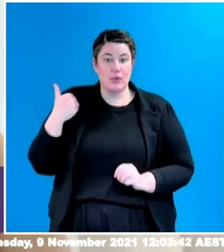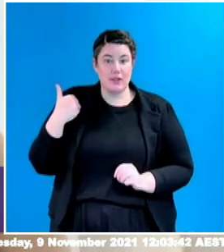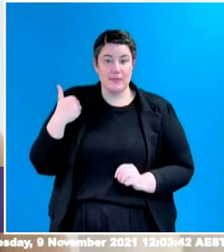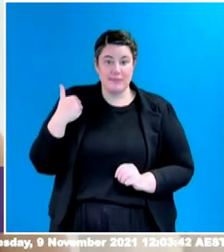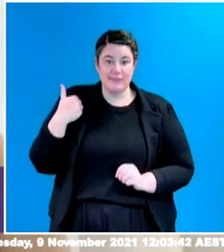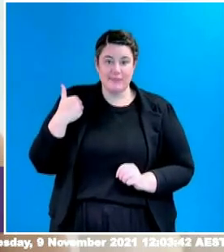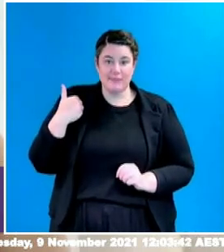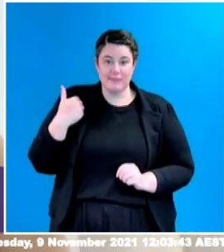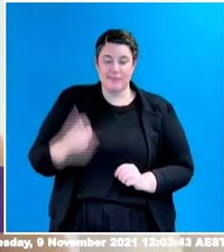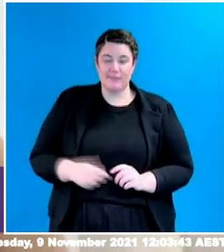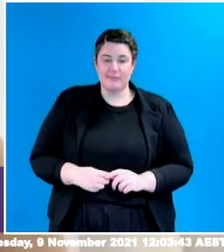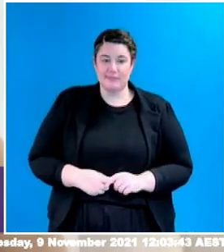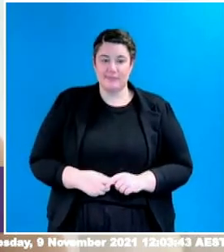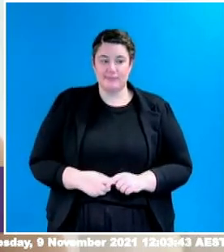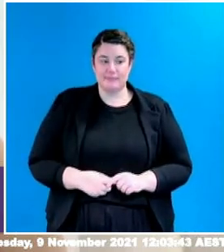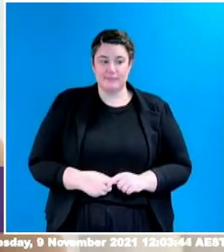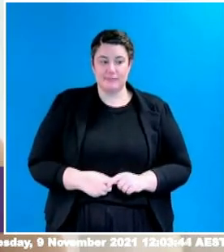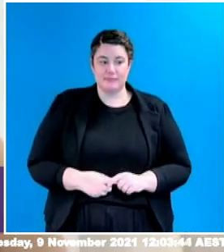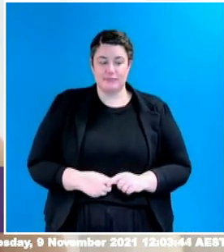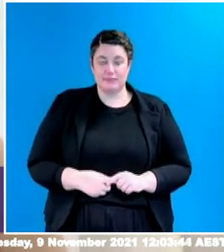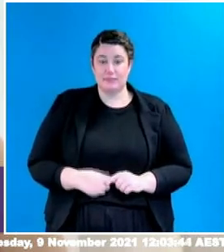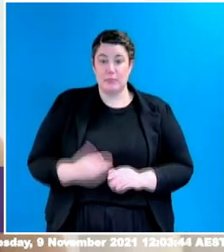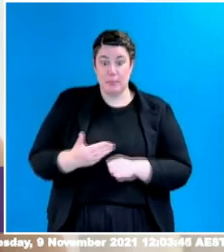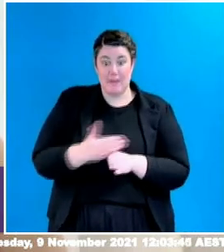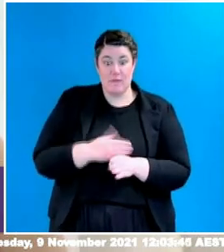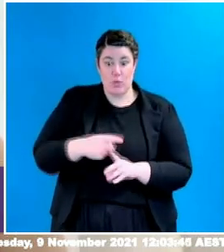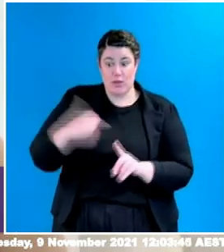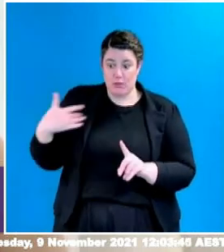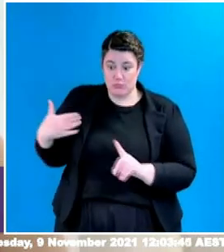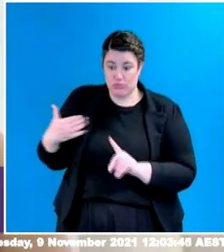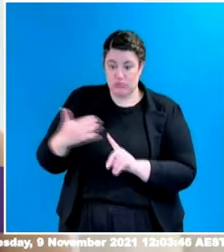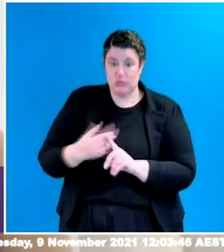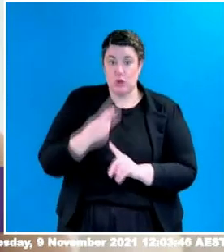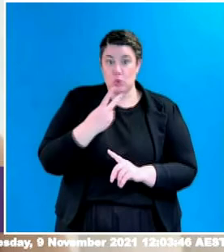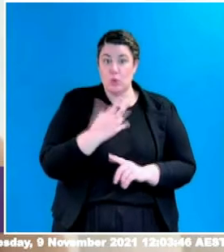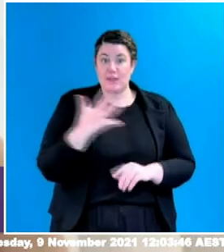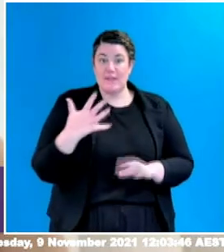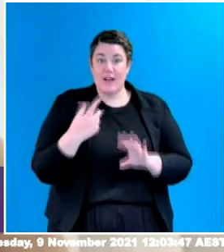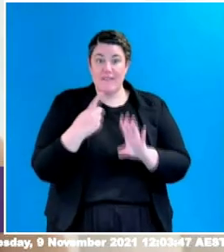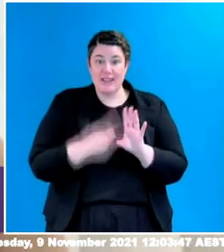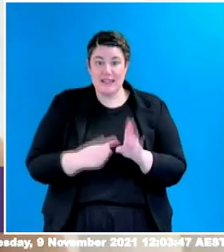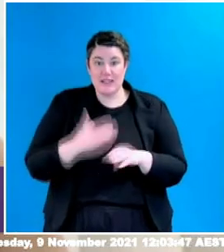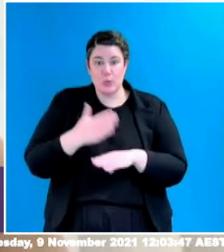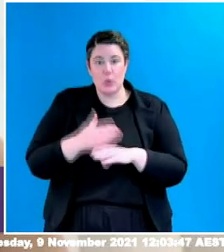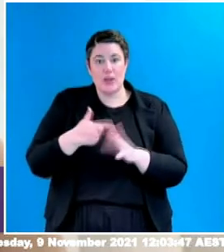I did that after spending 25 years working as a frontline advocate.